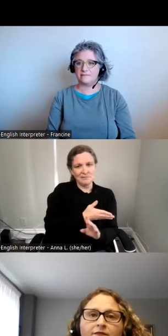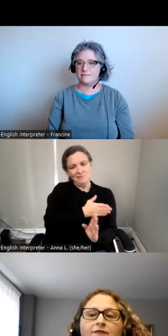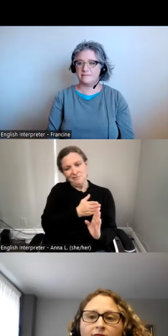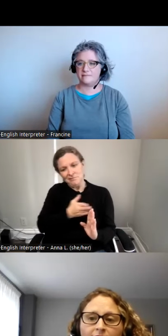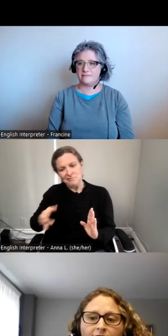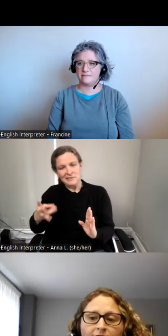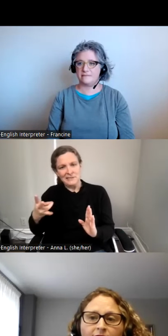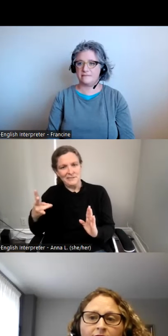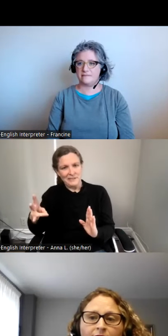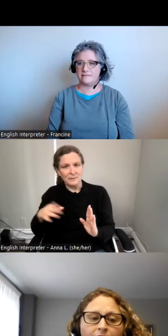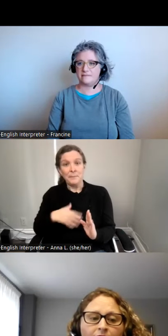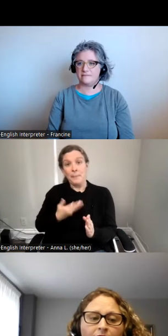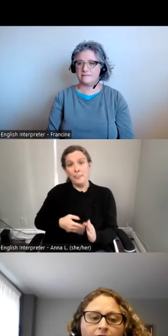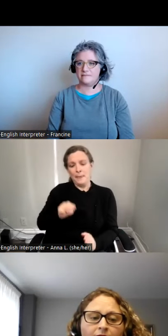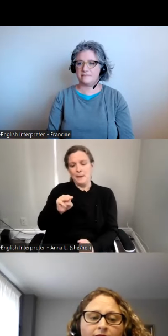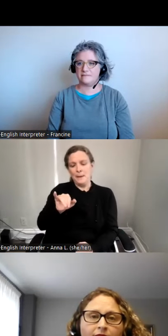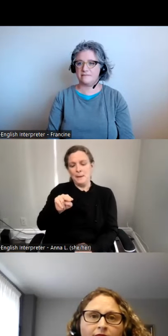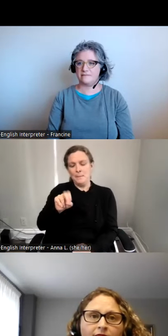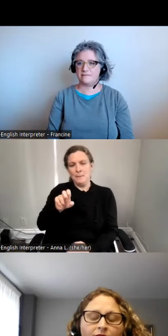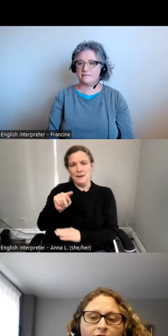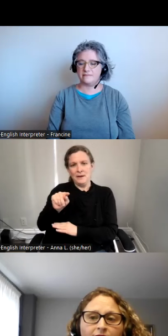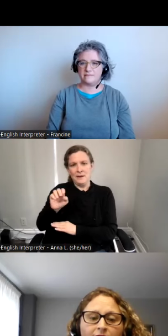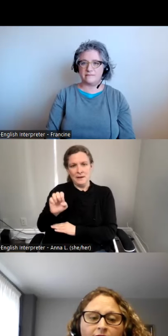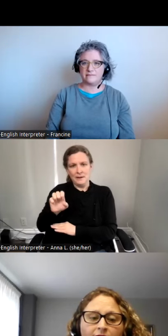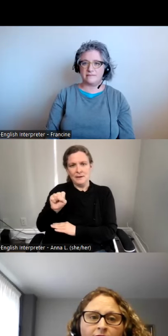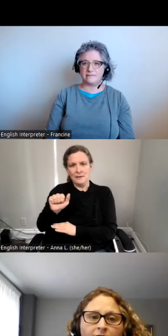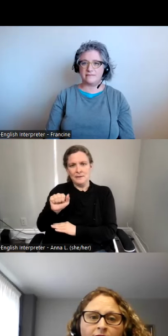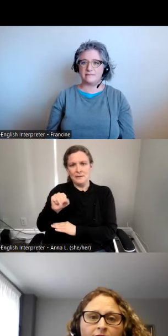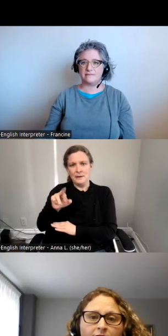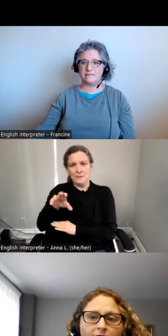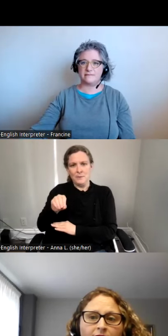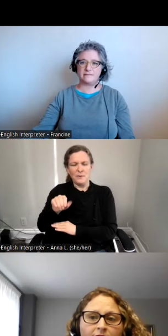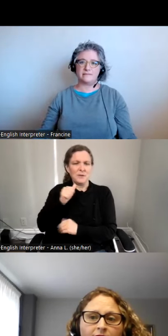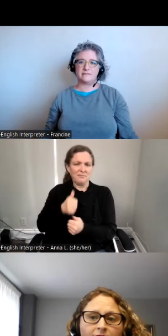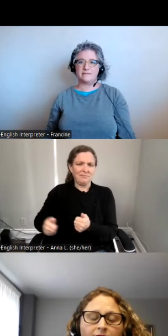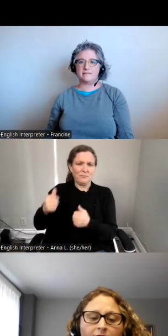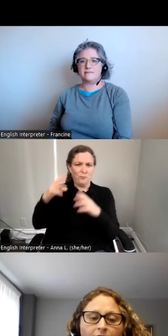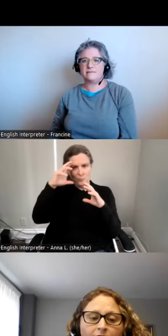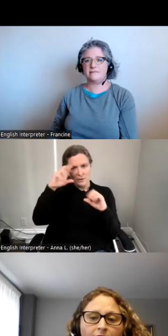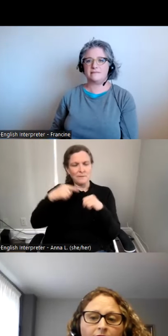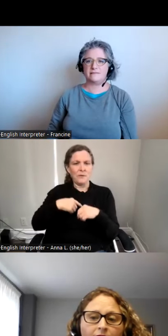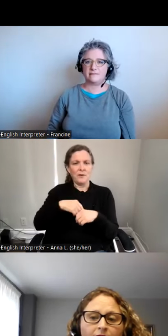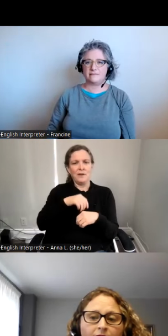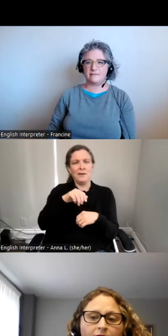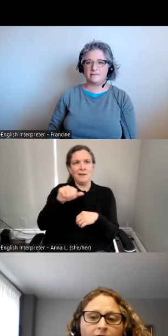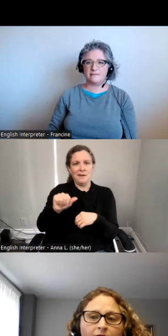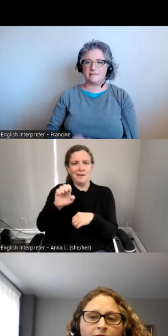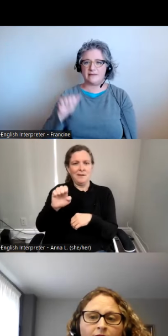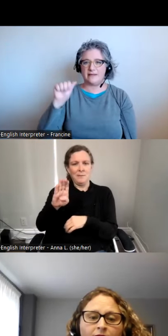vaccine webinar on the importance of vaccinating kids six months to 17-years-old